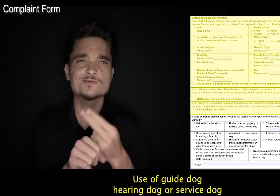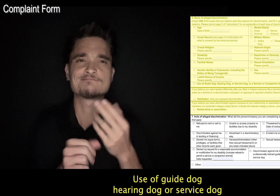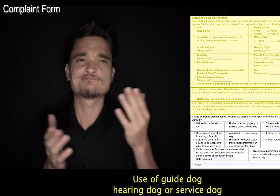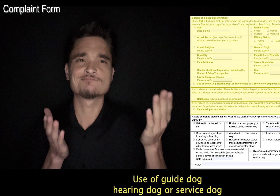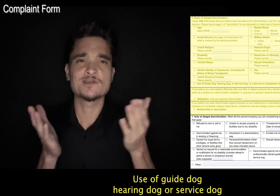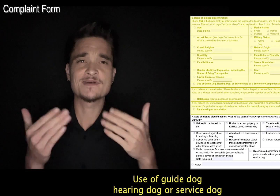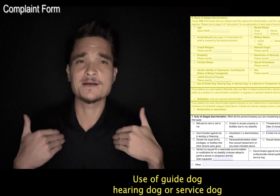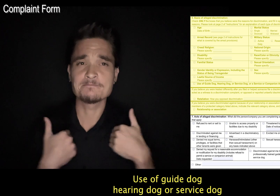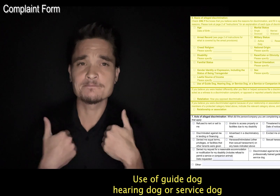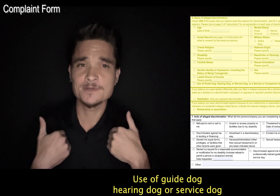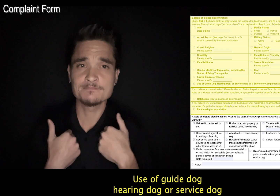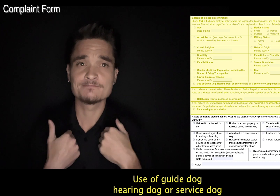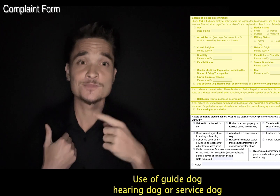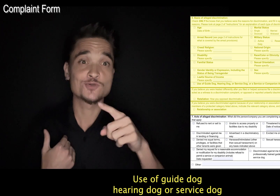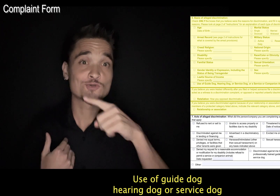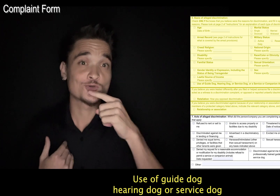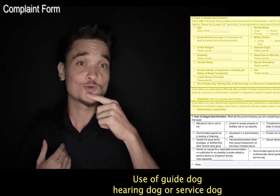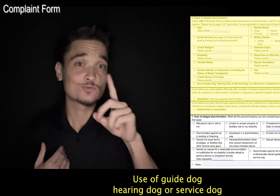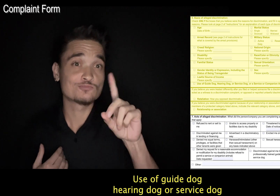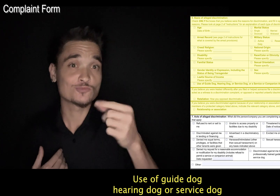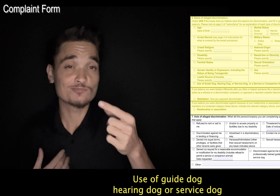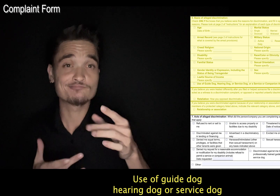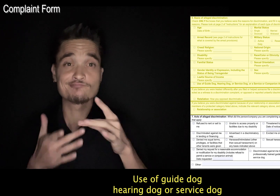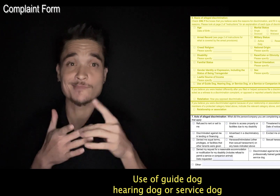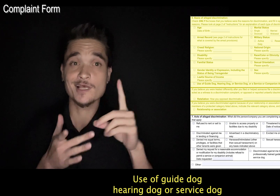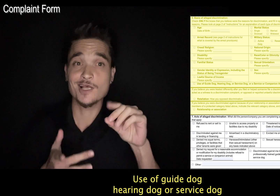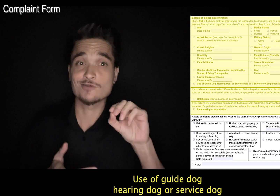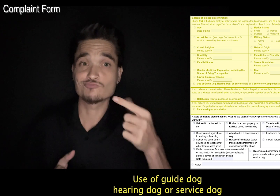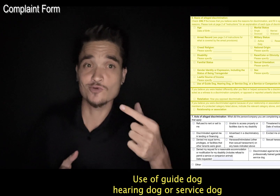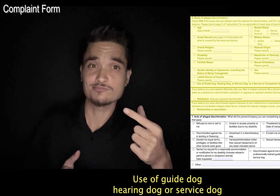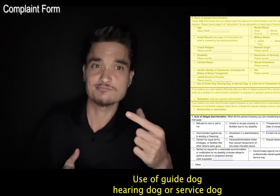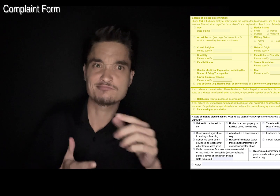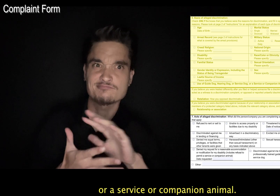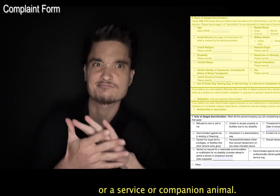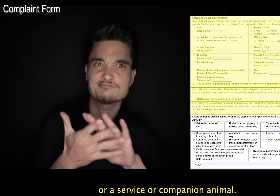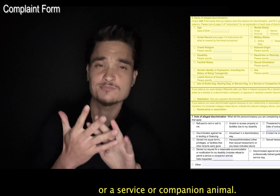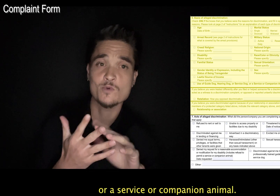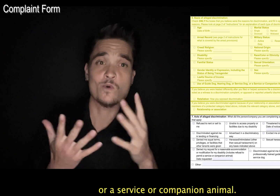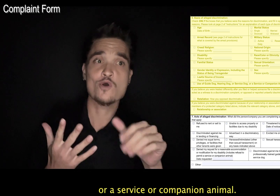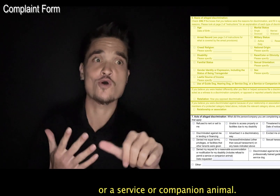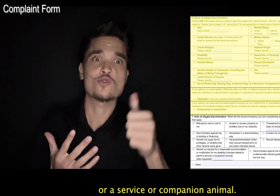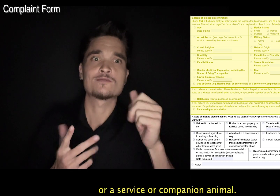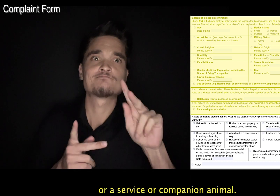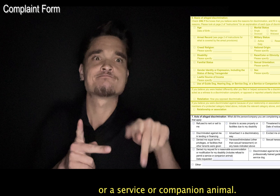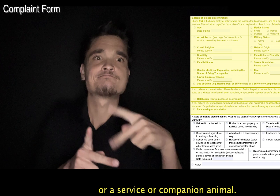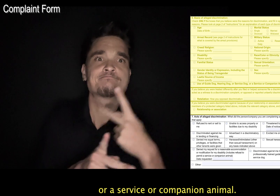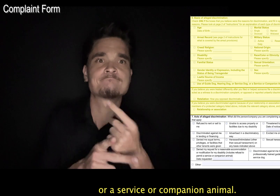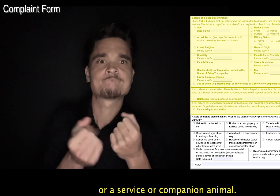Use of guide dog hearing dog or service dog or a service or companion animal.